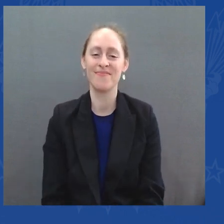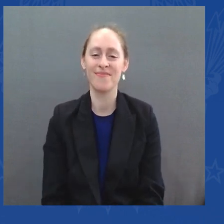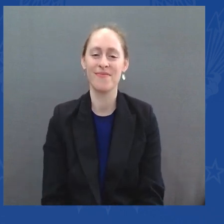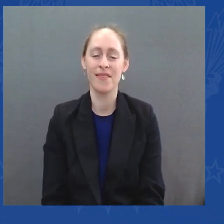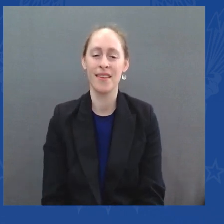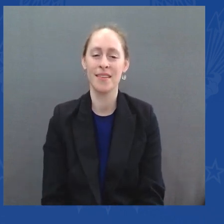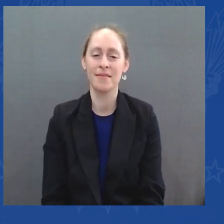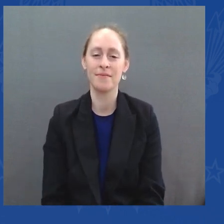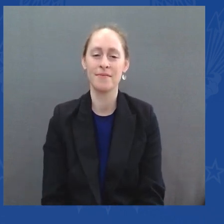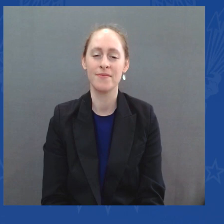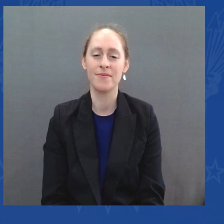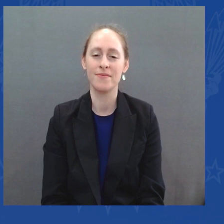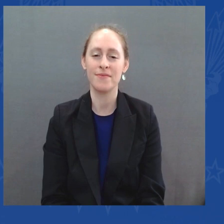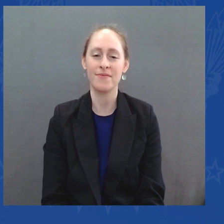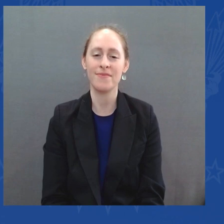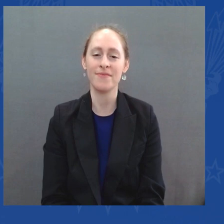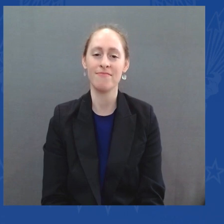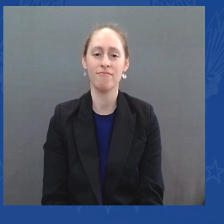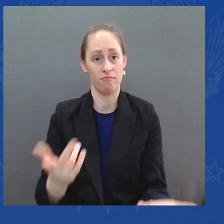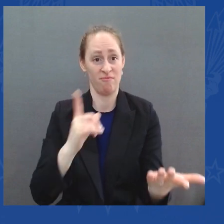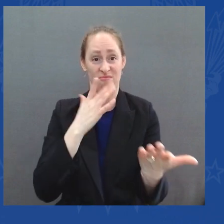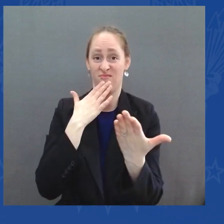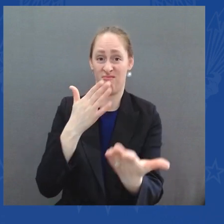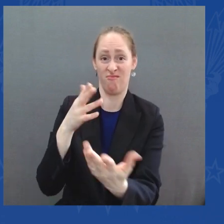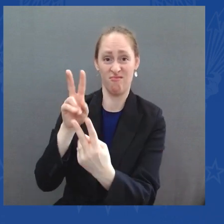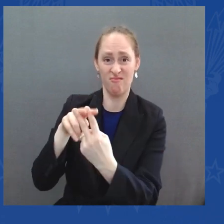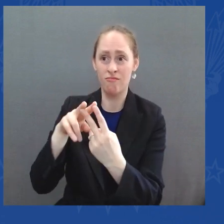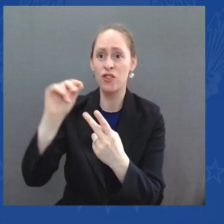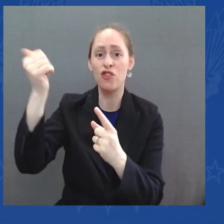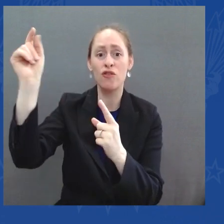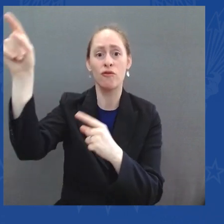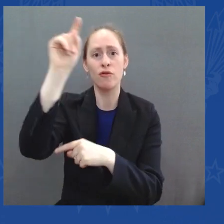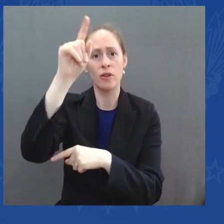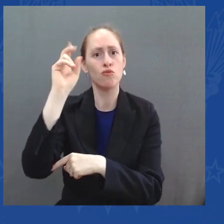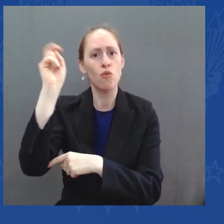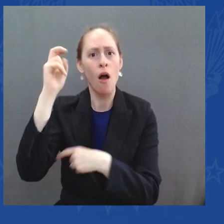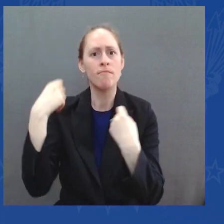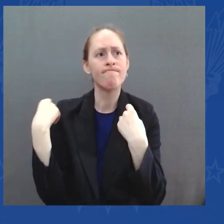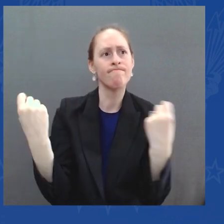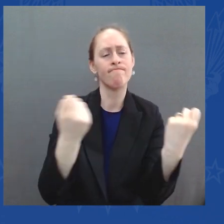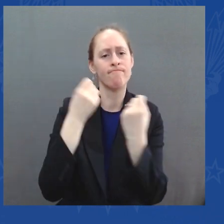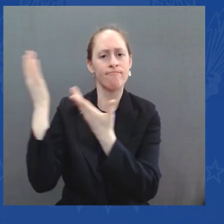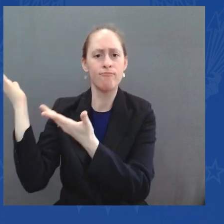especially these last two years helping carry the nation, literally, on your backs. You learned, on Friday,